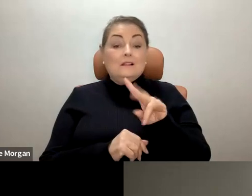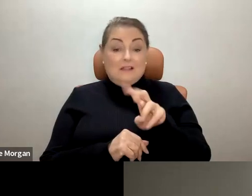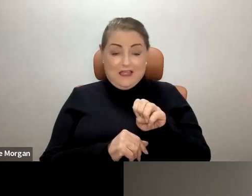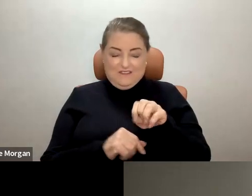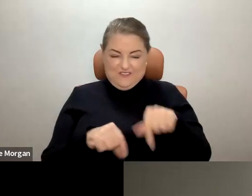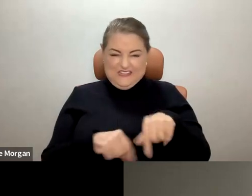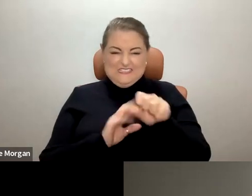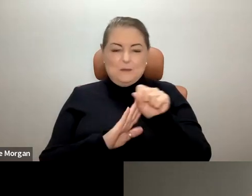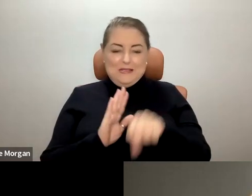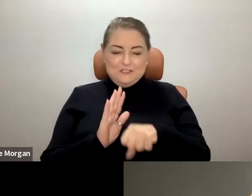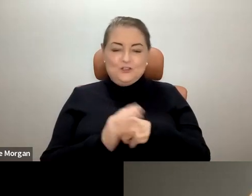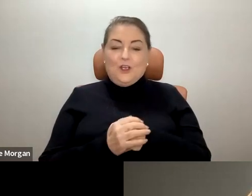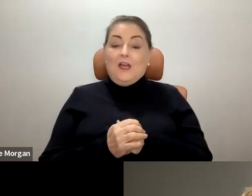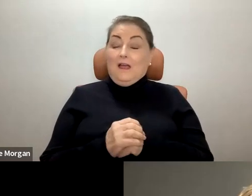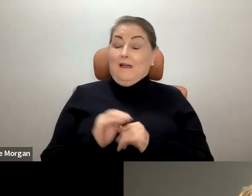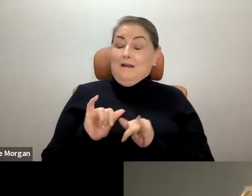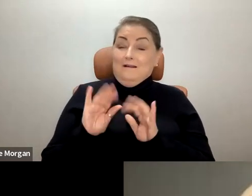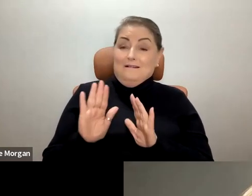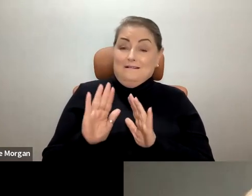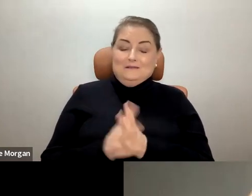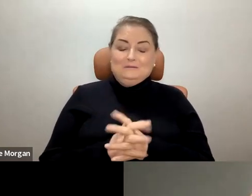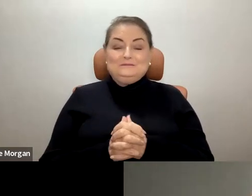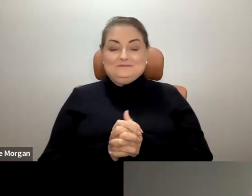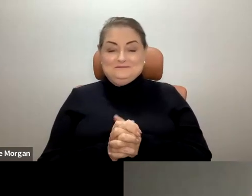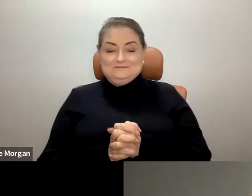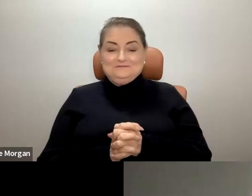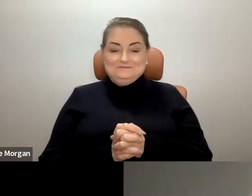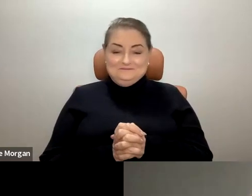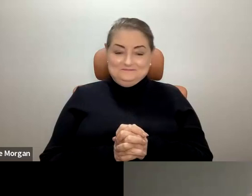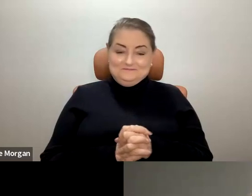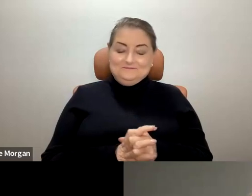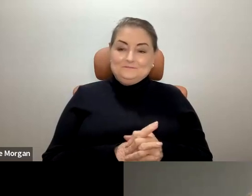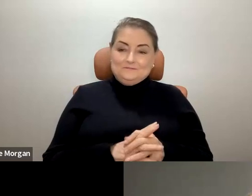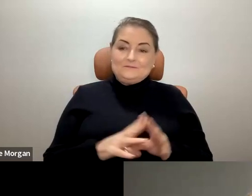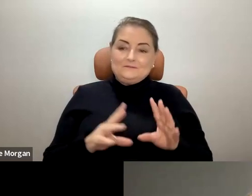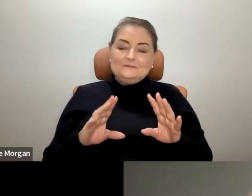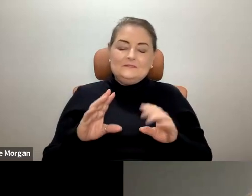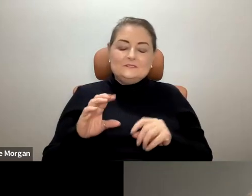semester. So be sure to,